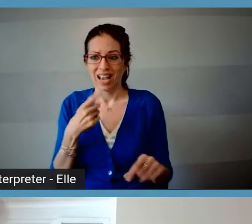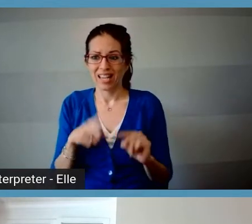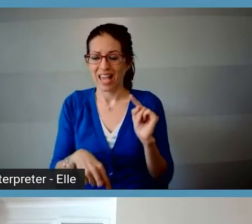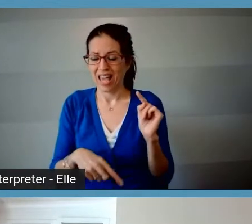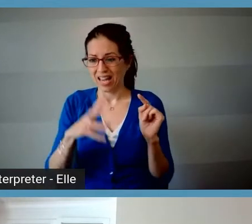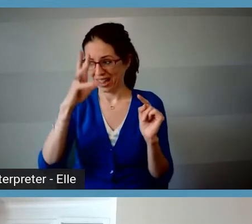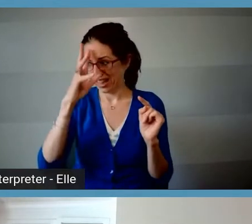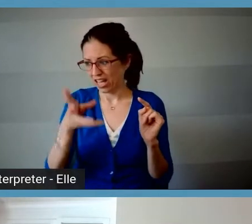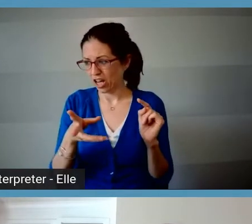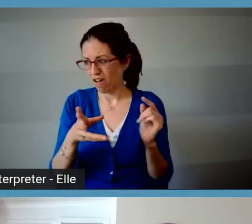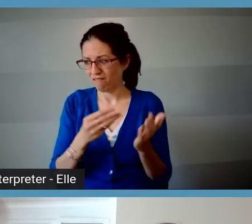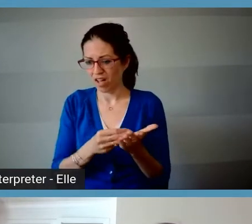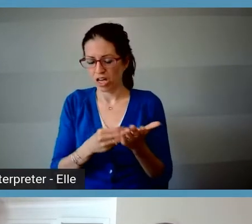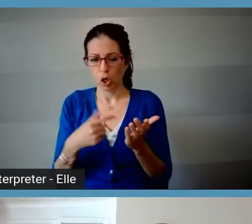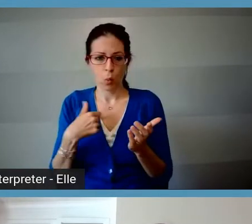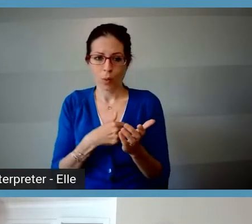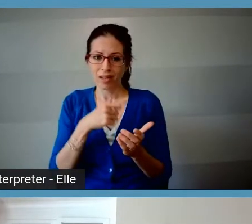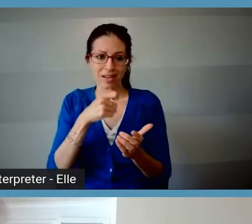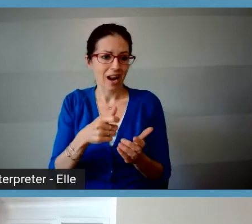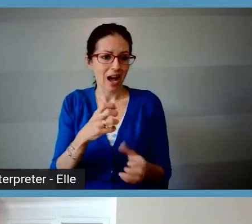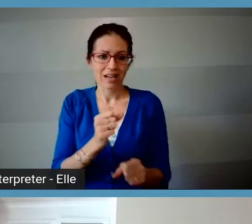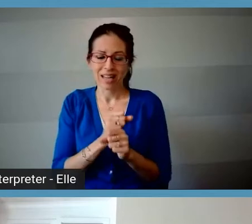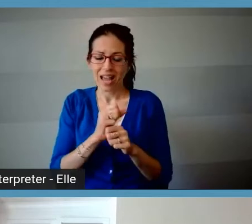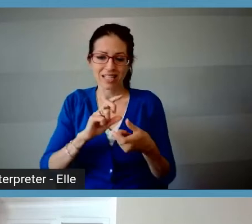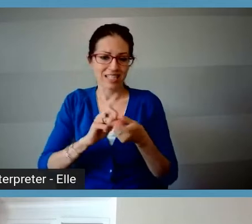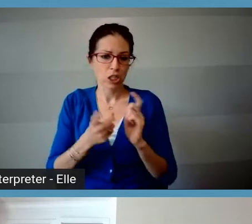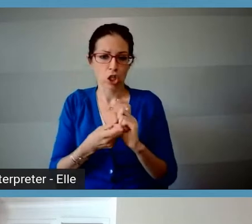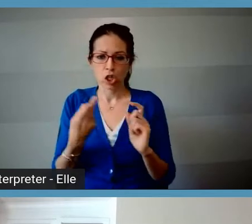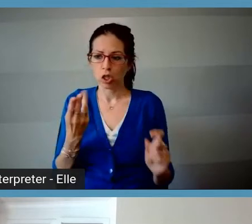not get a digital humanities grant but that's action because we are probably too large a